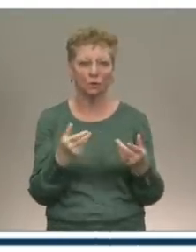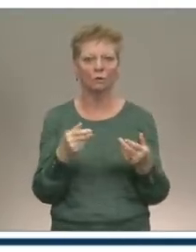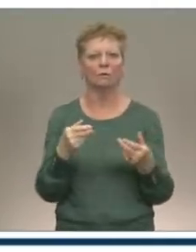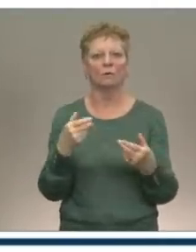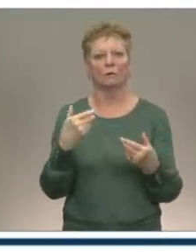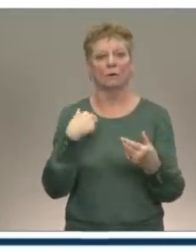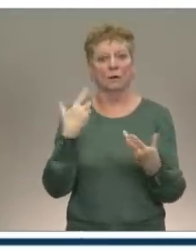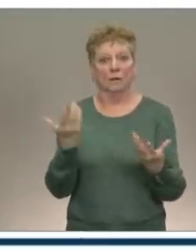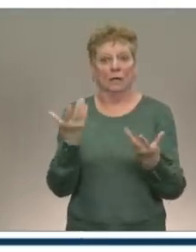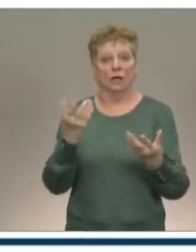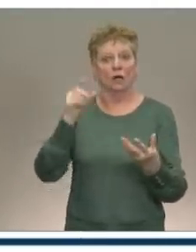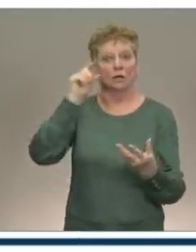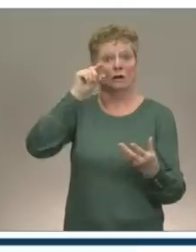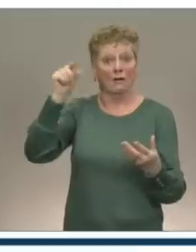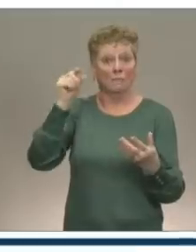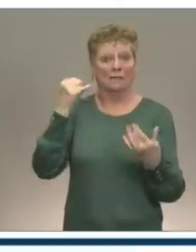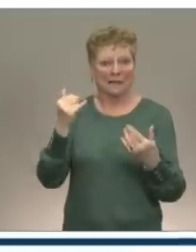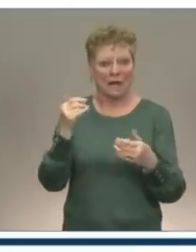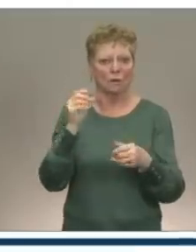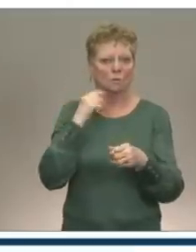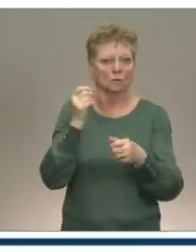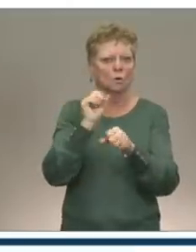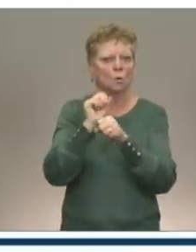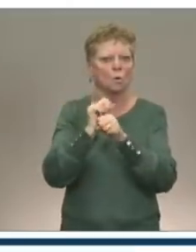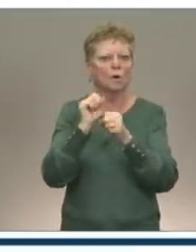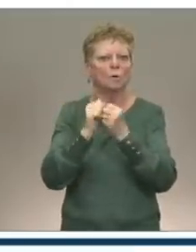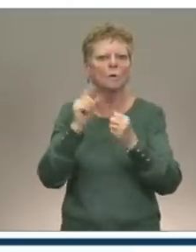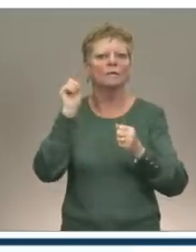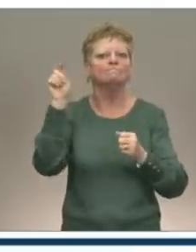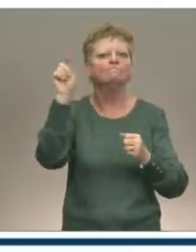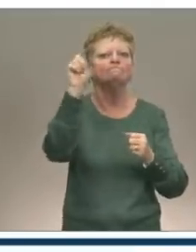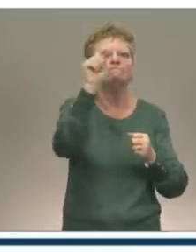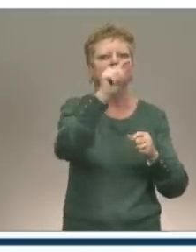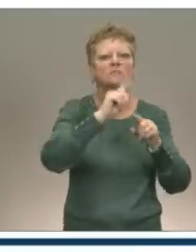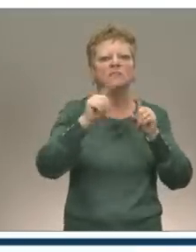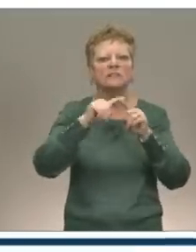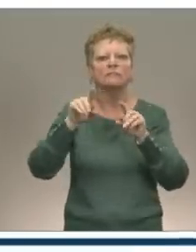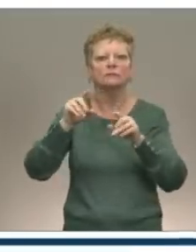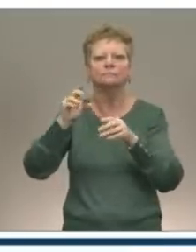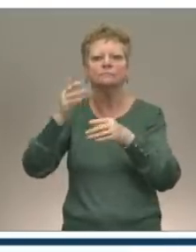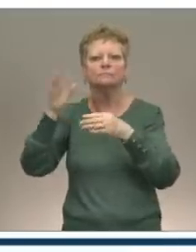were looking at working with various sectors around promoting and supporting use of the